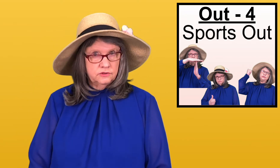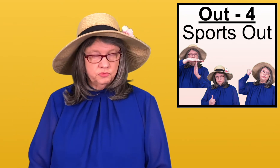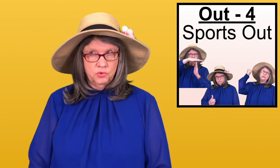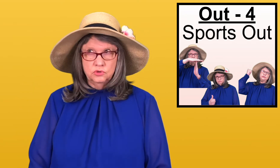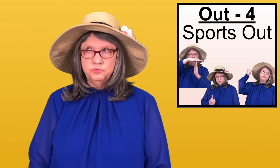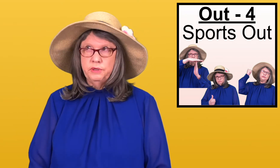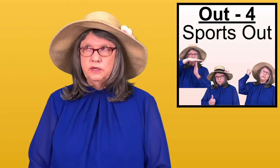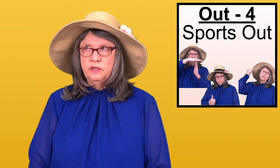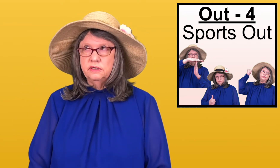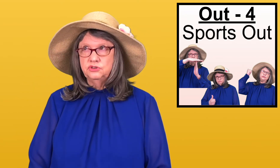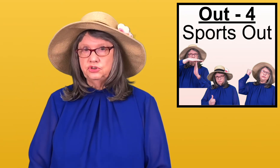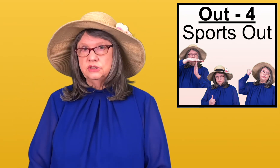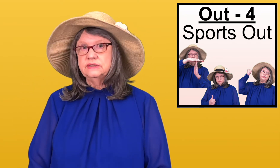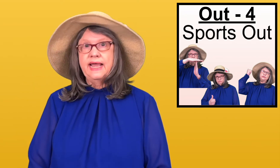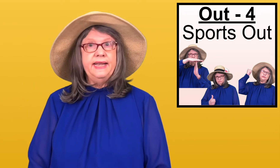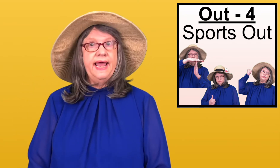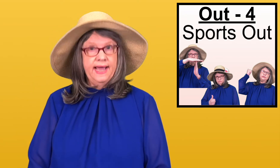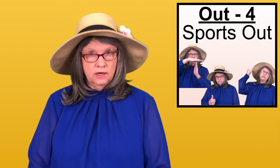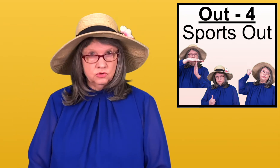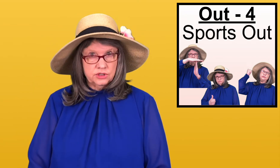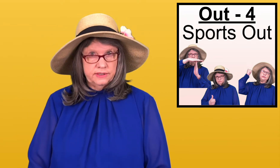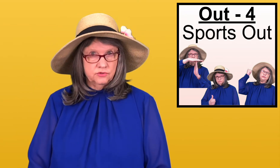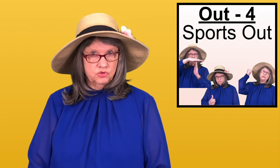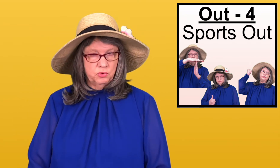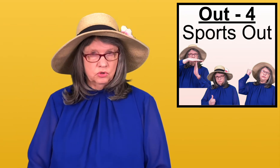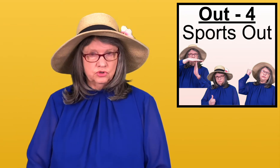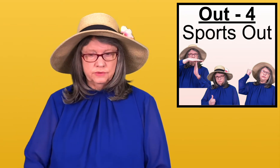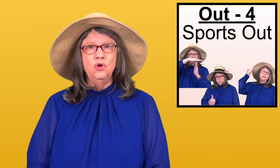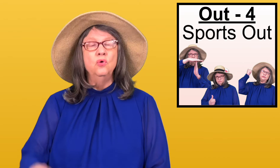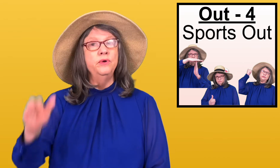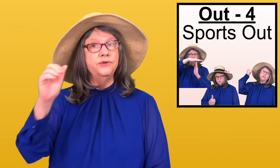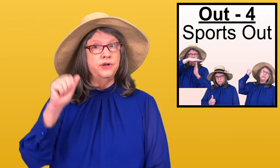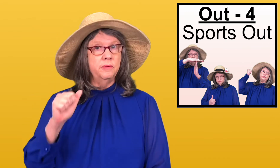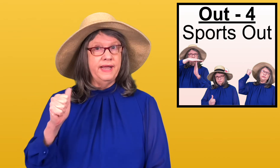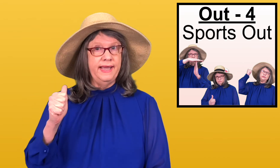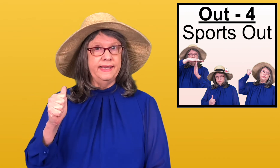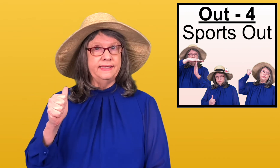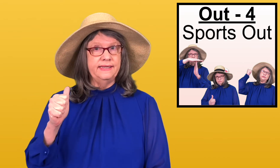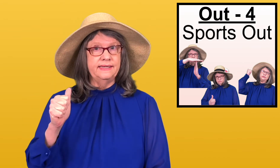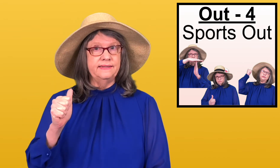in sports, but it's just an OUT in sports, with your dominate hand in the